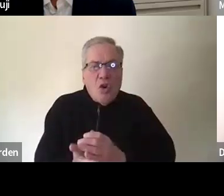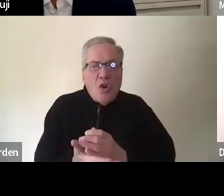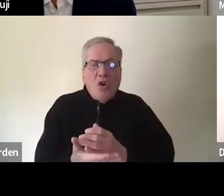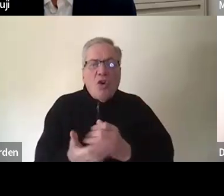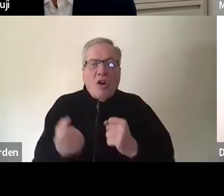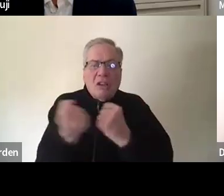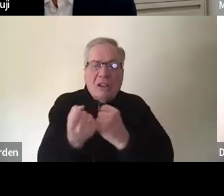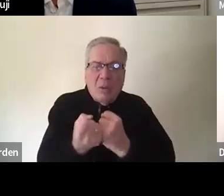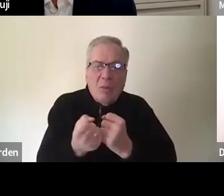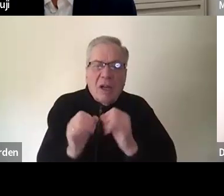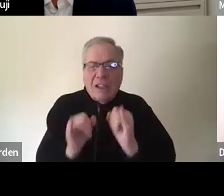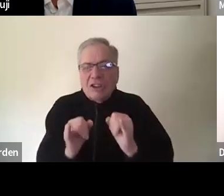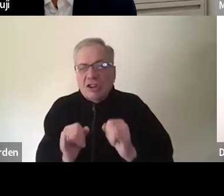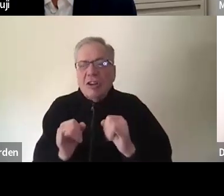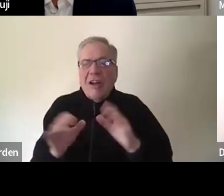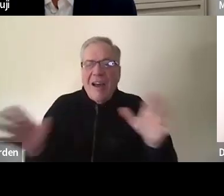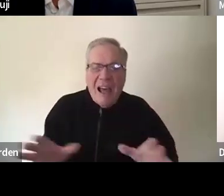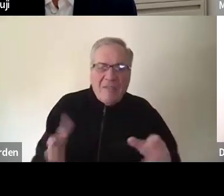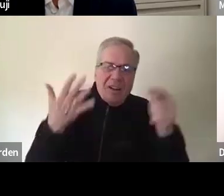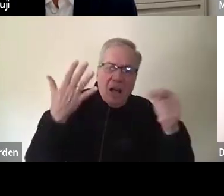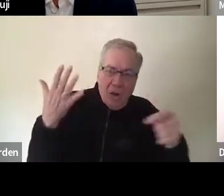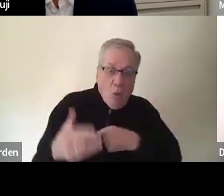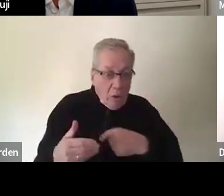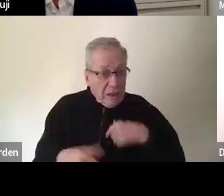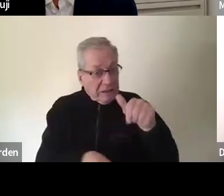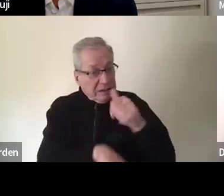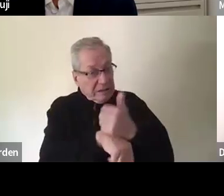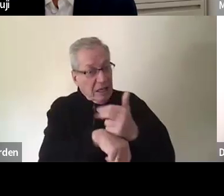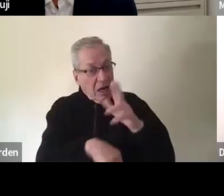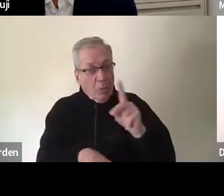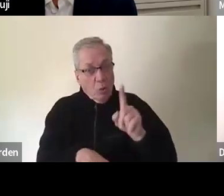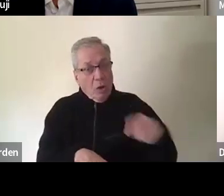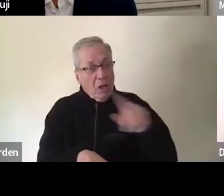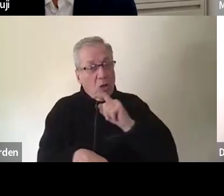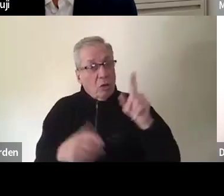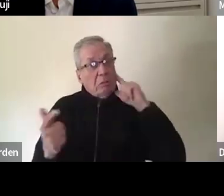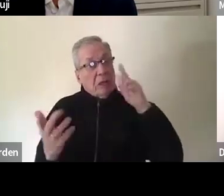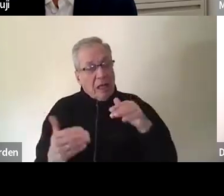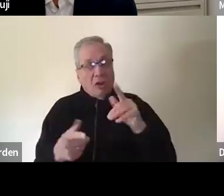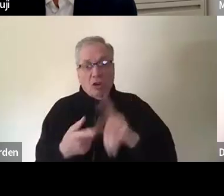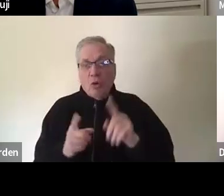activities, and this is pre-S-STEM, so we set it up where they were expected to attend and boy did